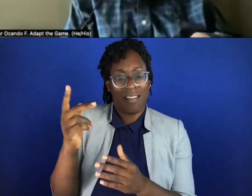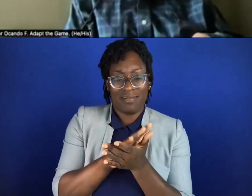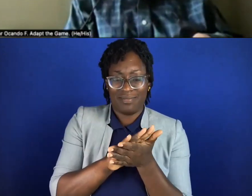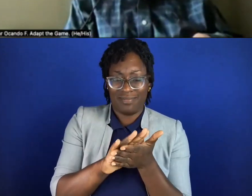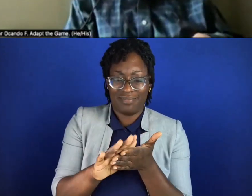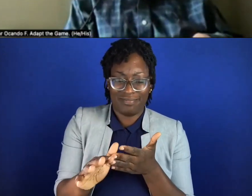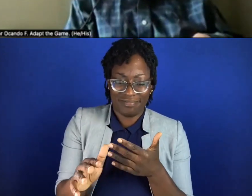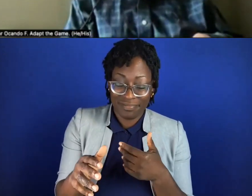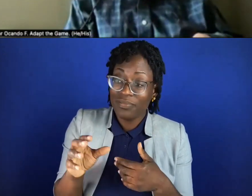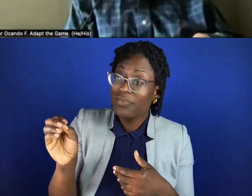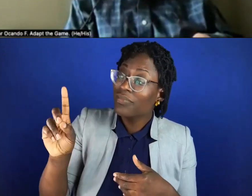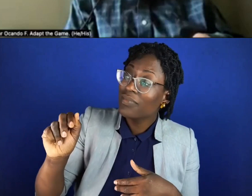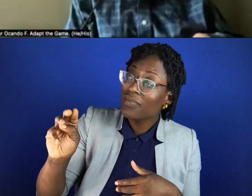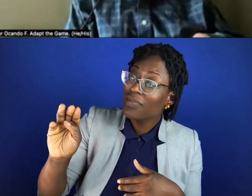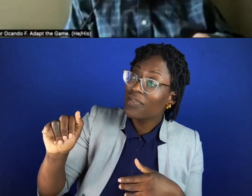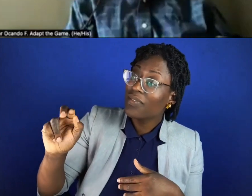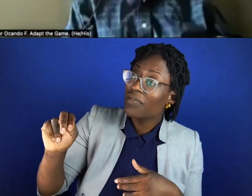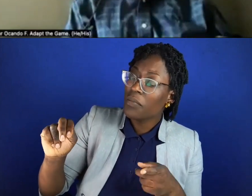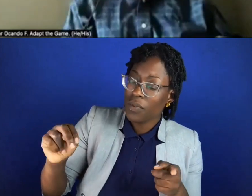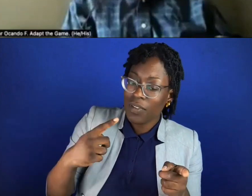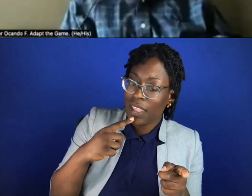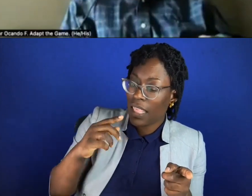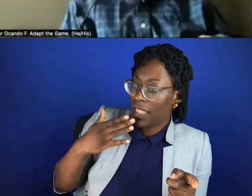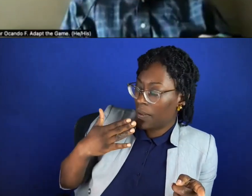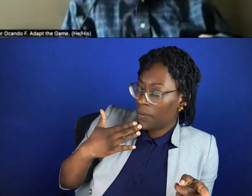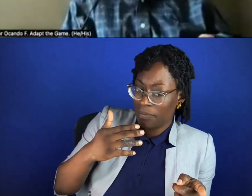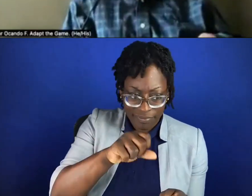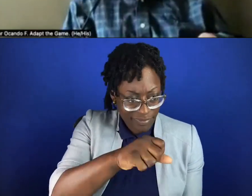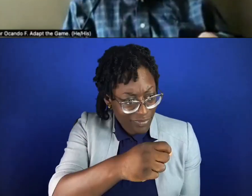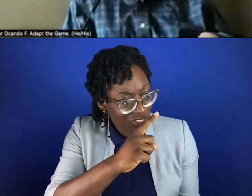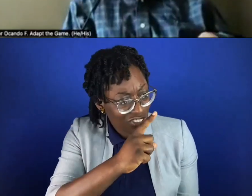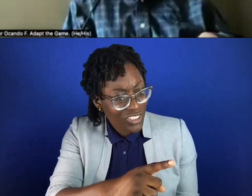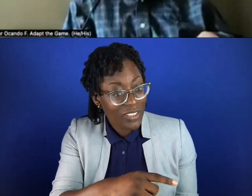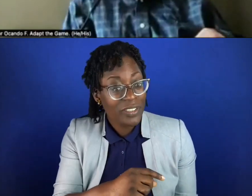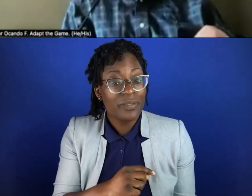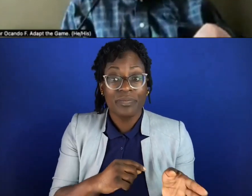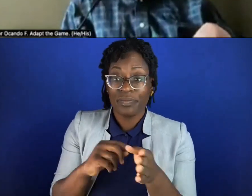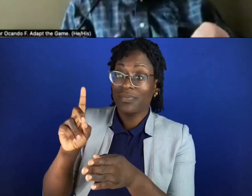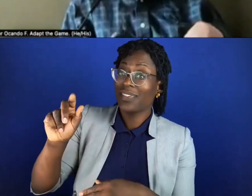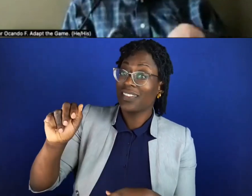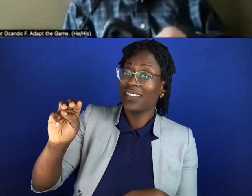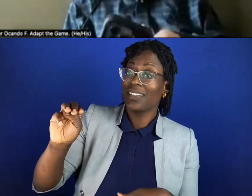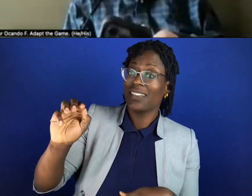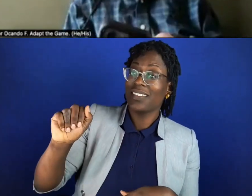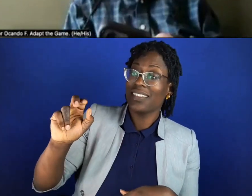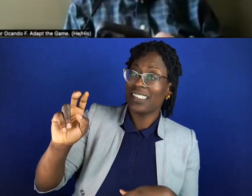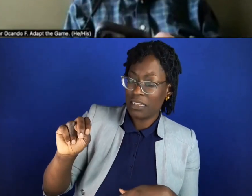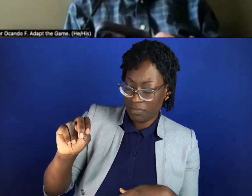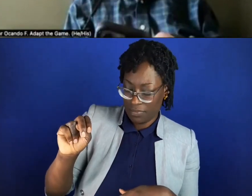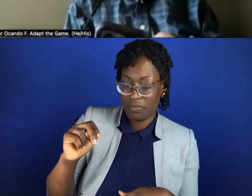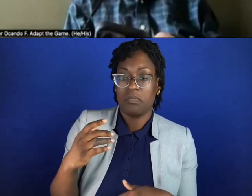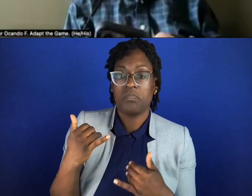Thank you very much.